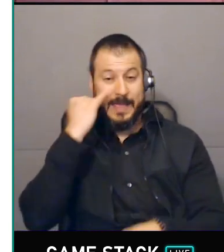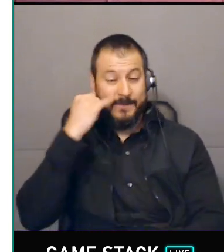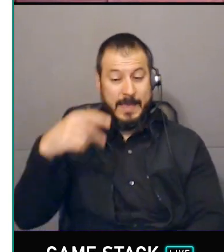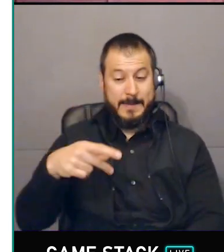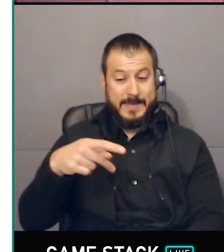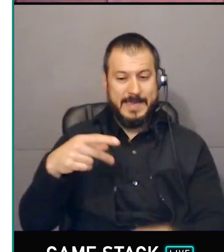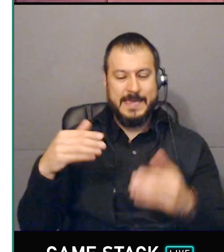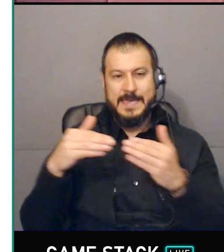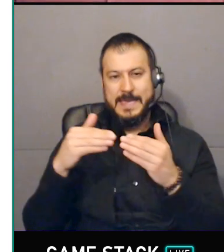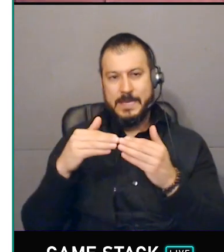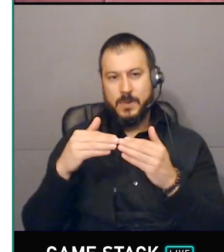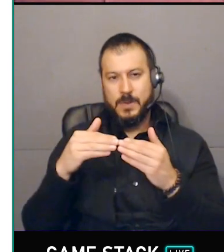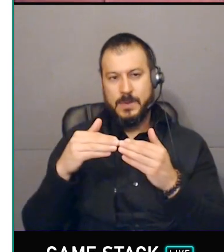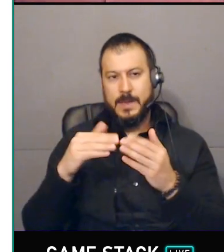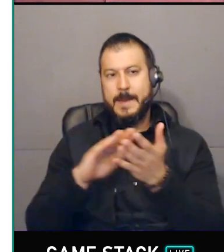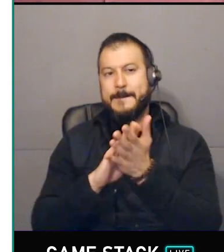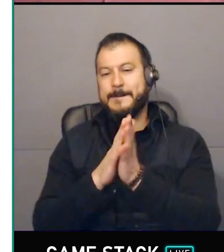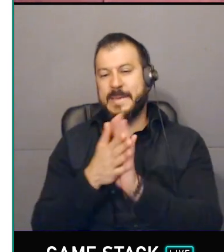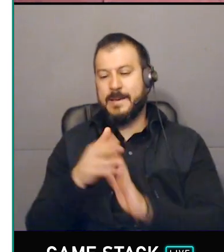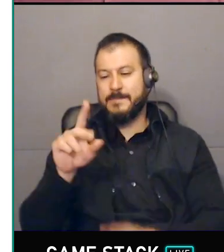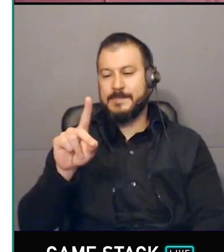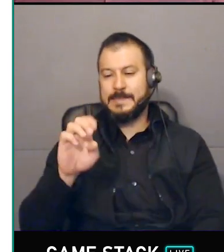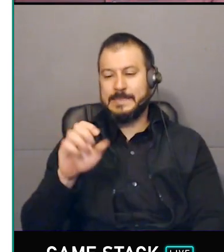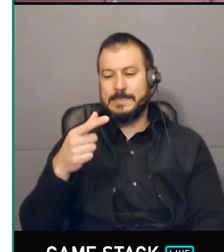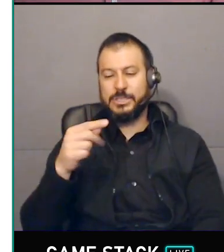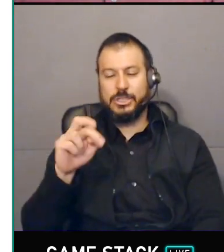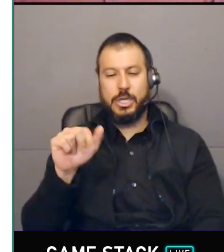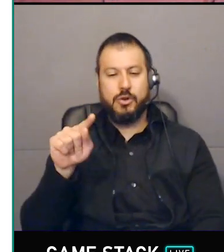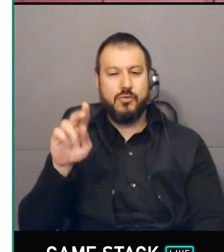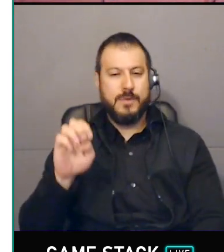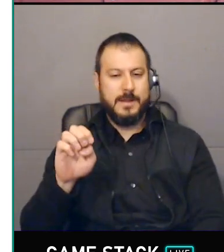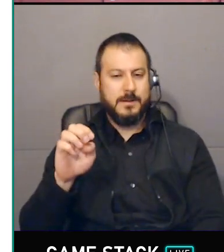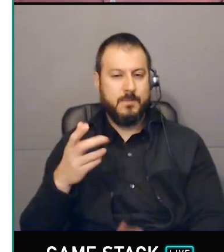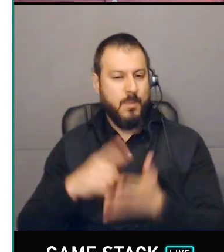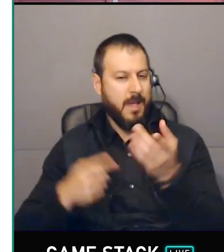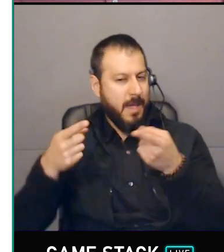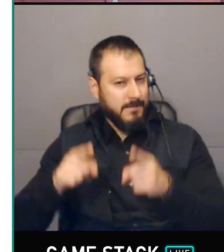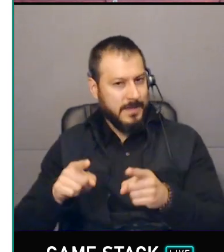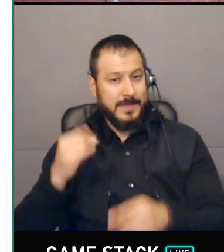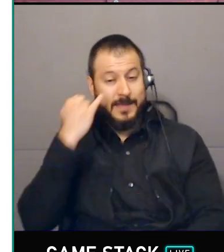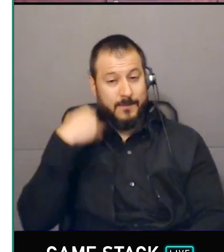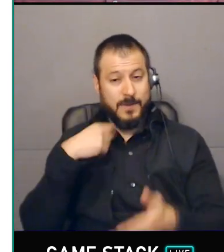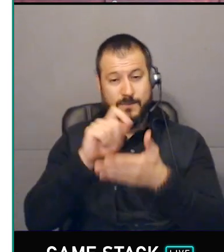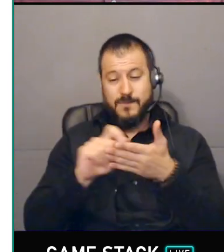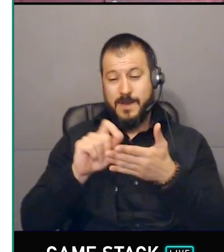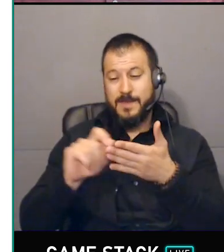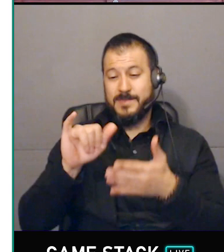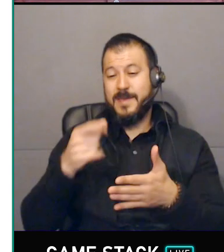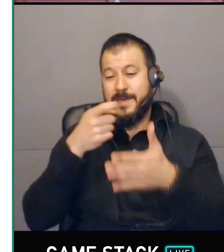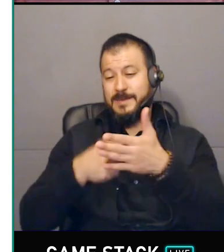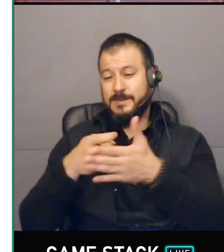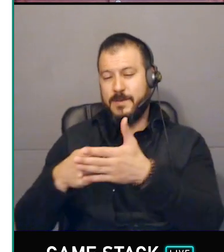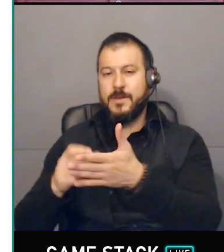What if we let this become degenerate? So if we do that and we write out the estimator,